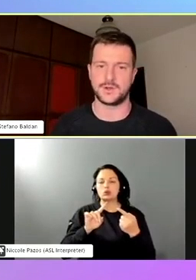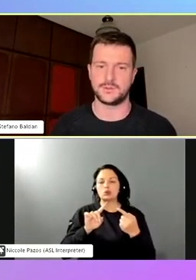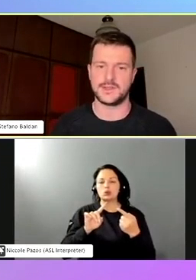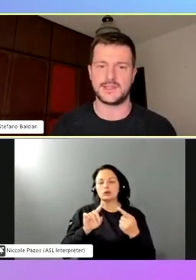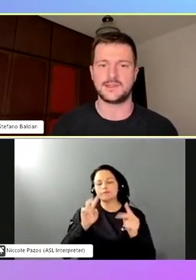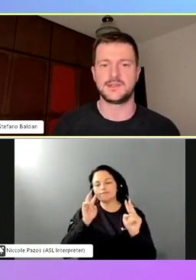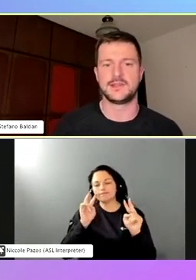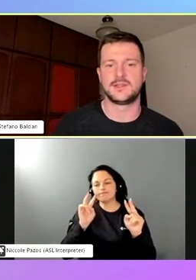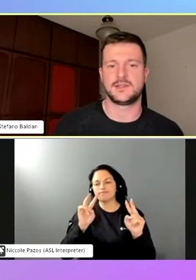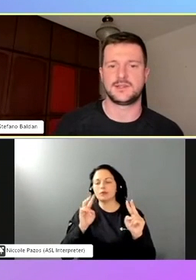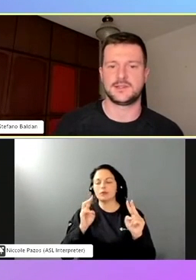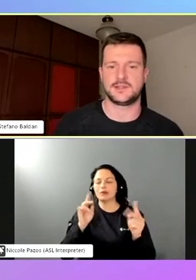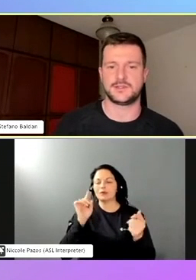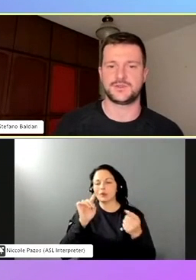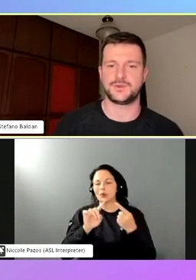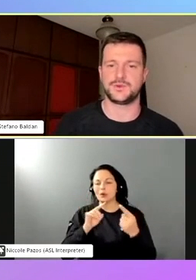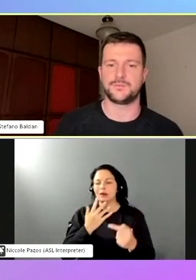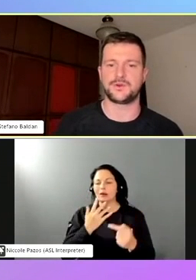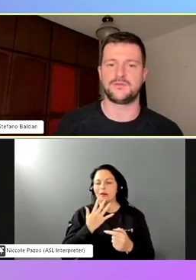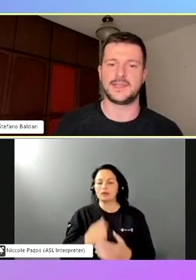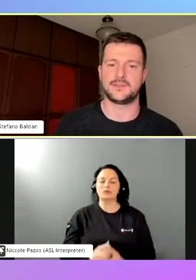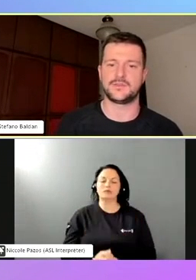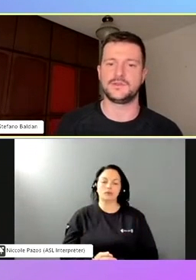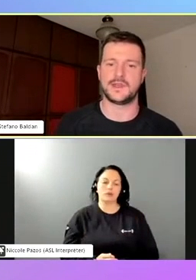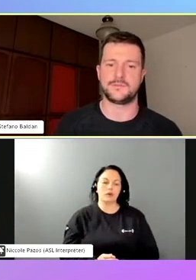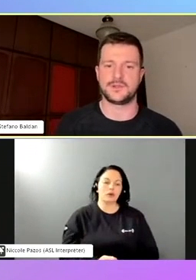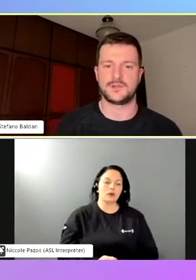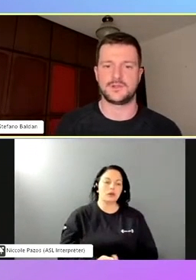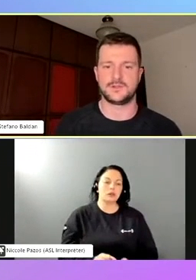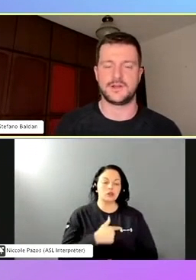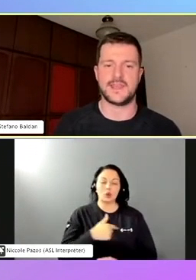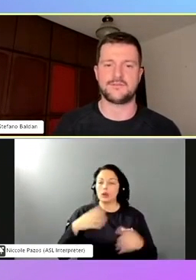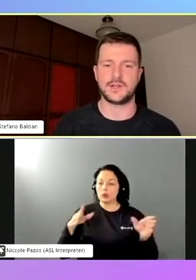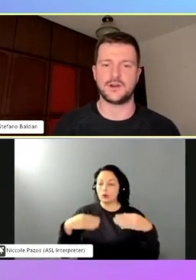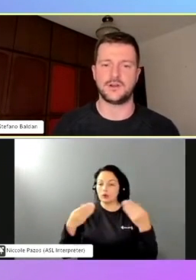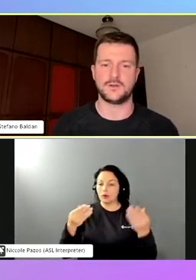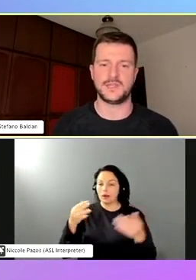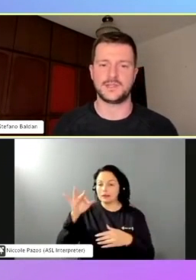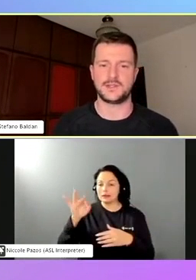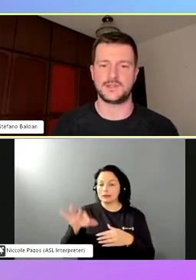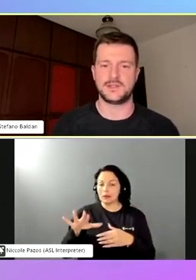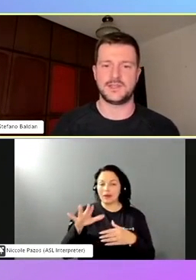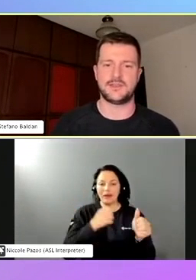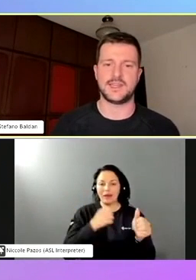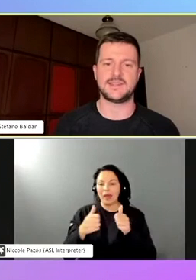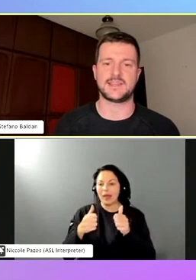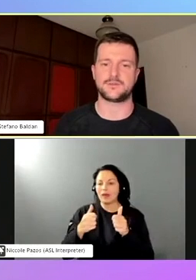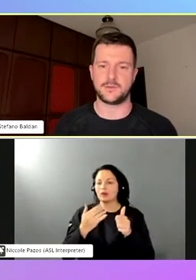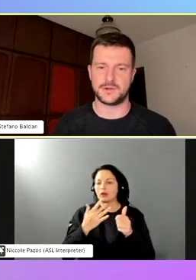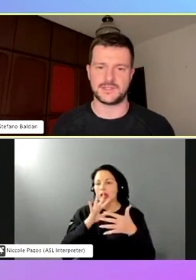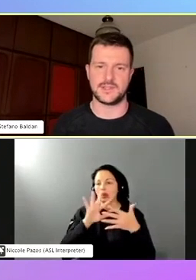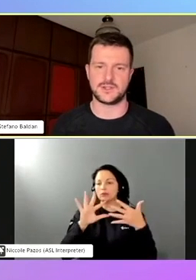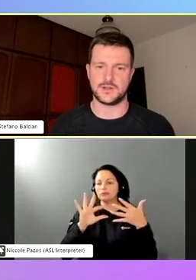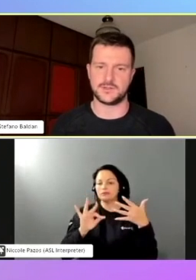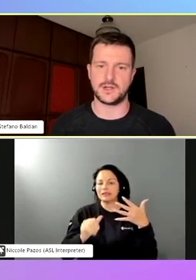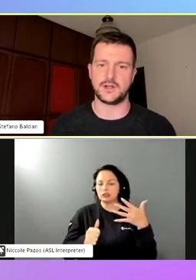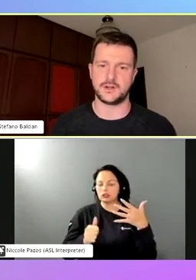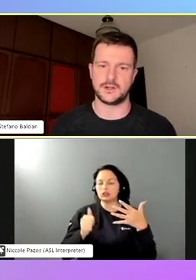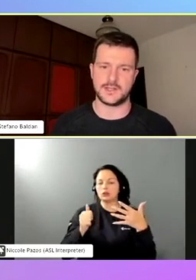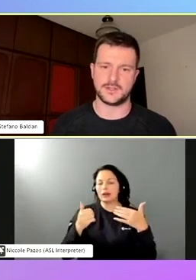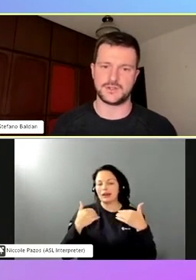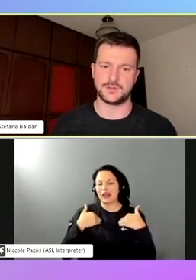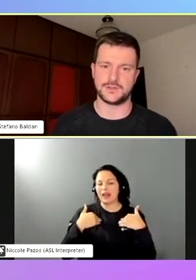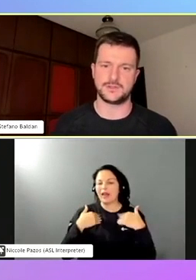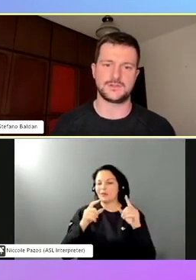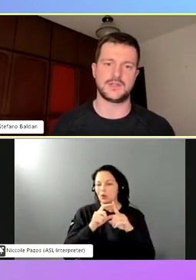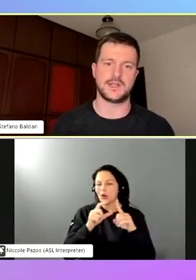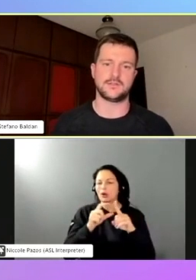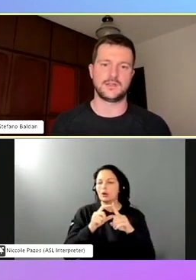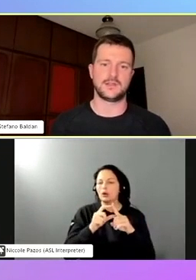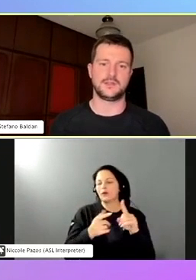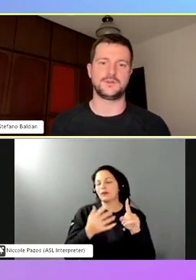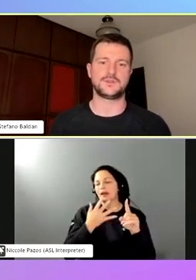We have 2D space where no alignment, and we need